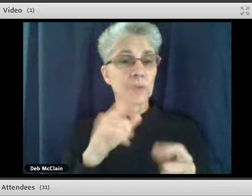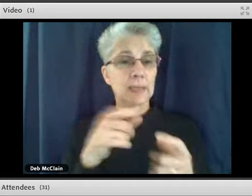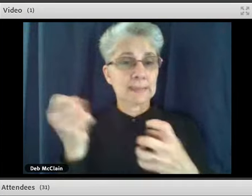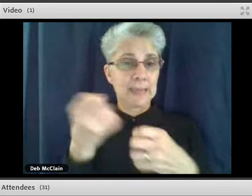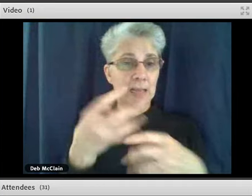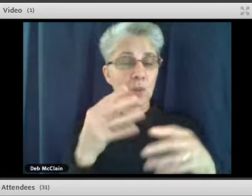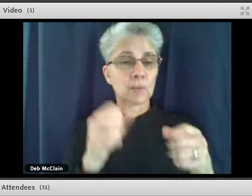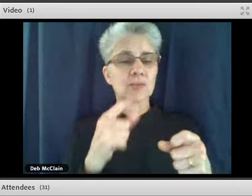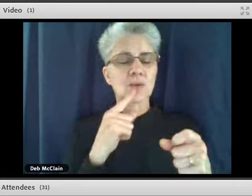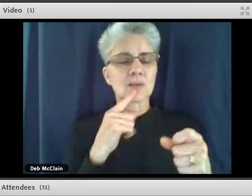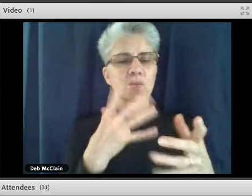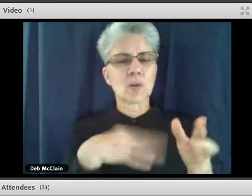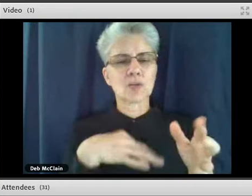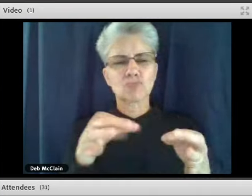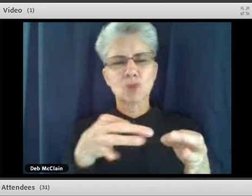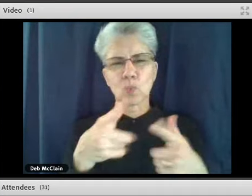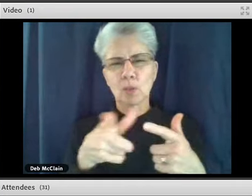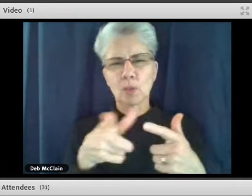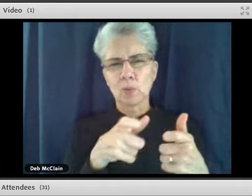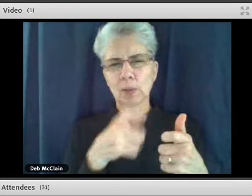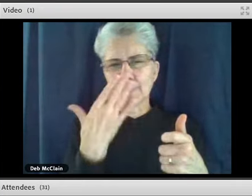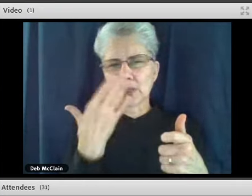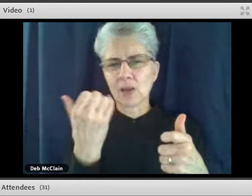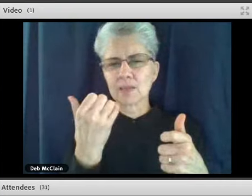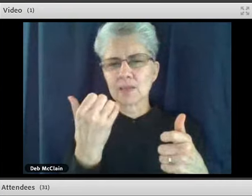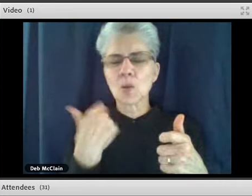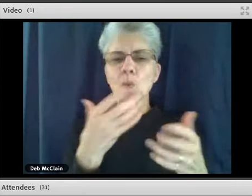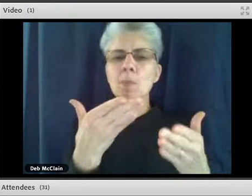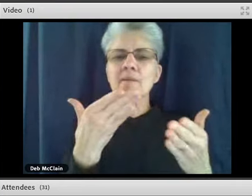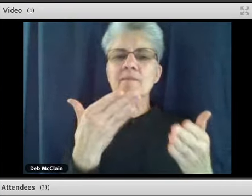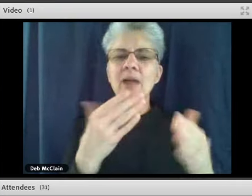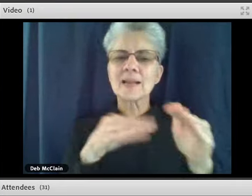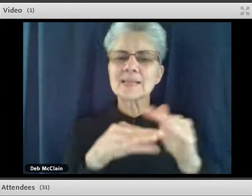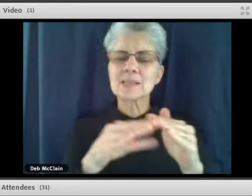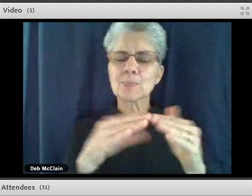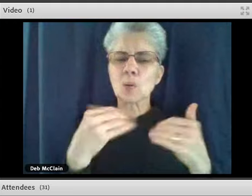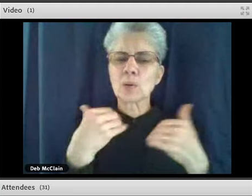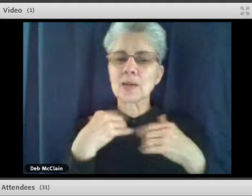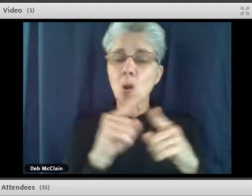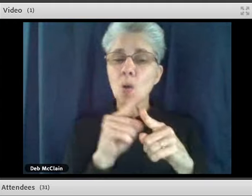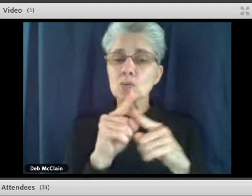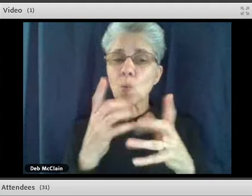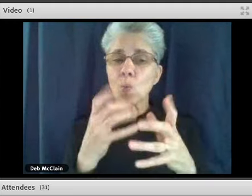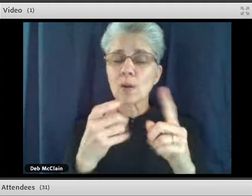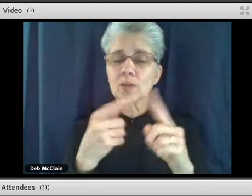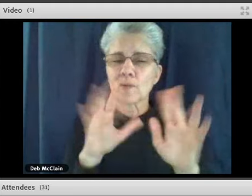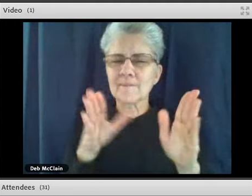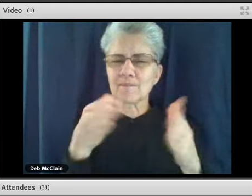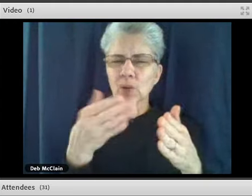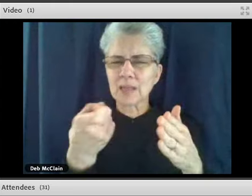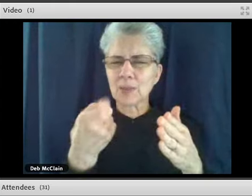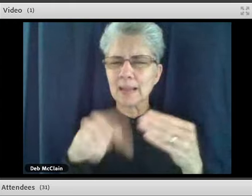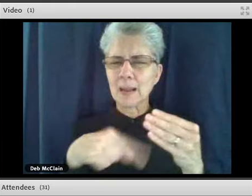Okay. So, there's a link to the PDF, that you can download. So, I just want to talk really quickly, because we're providing accessible content.